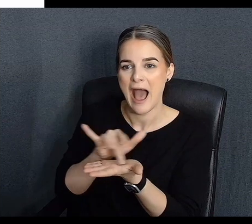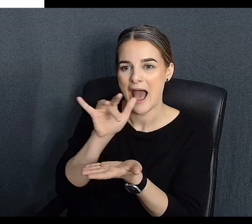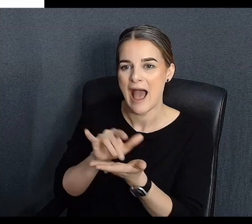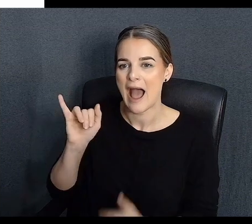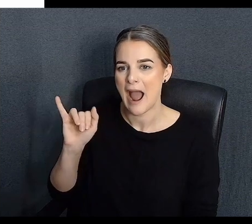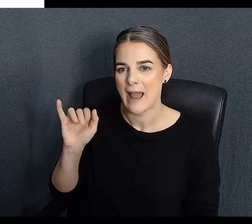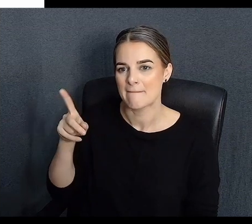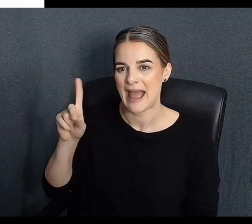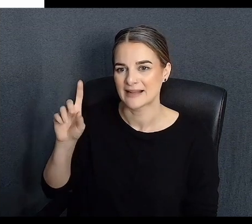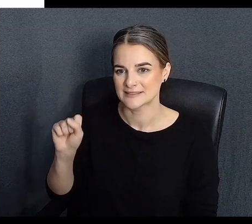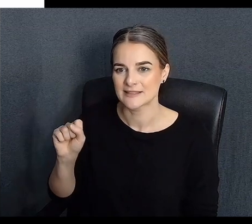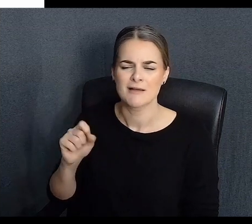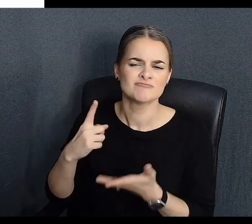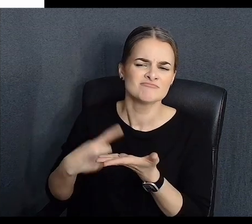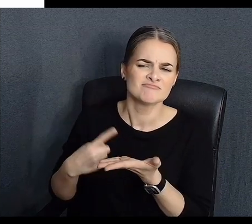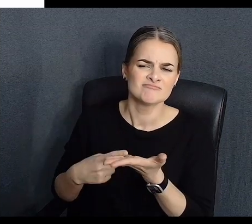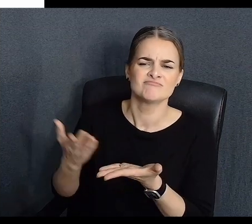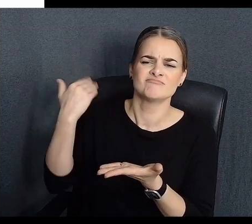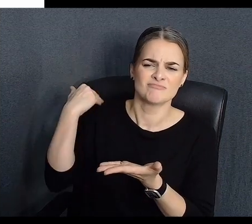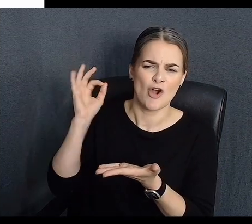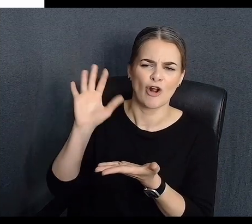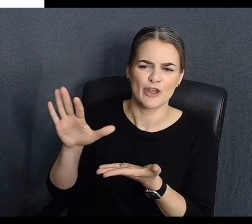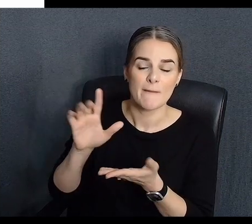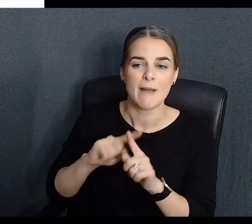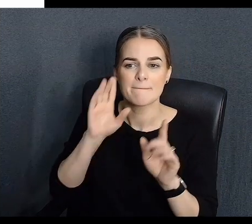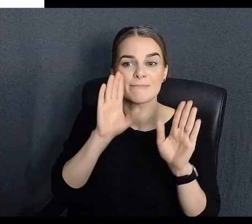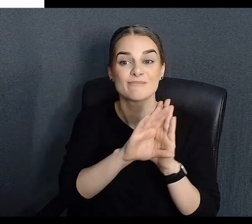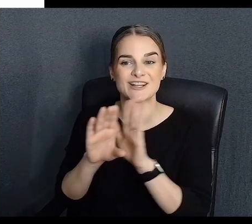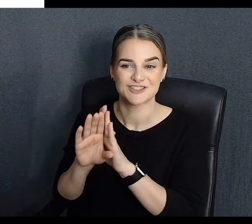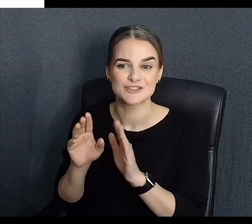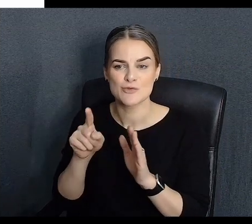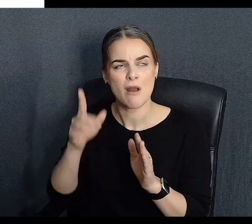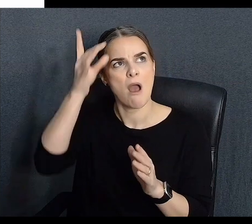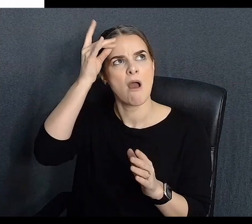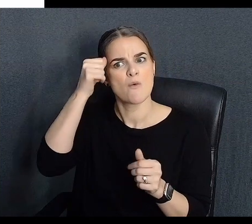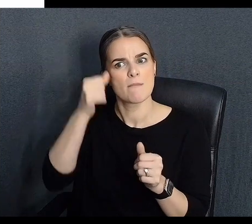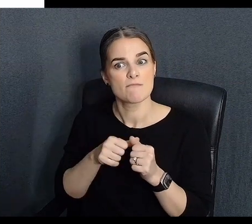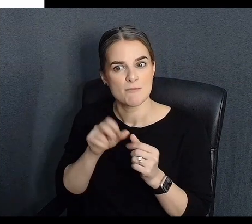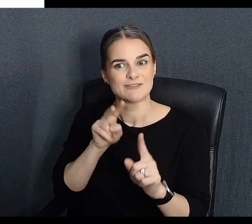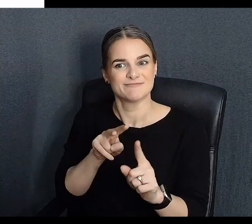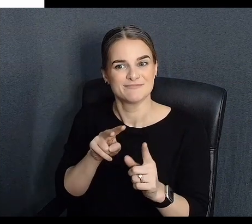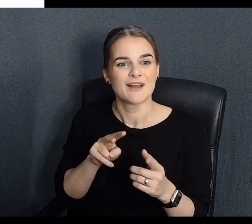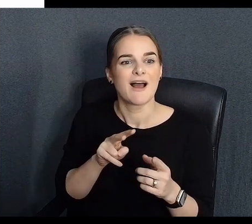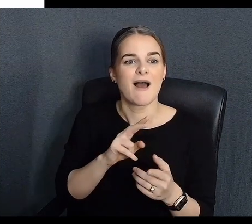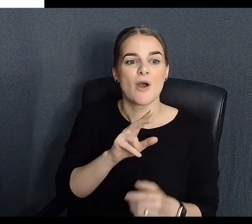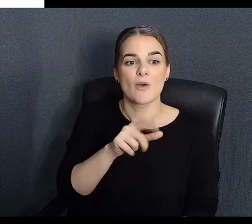but now, here's some pictures to go along with that view. So we have the QuickTalker Freestyle. That's from the company Ablenet.